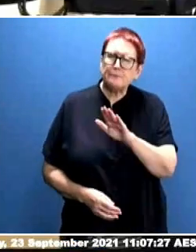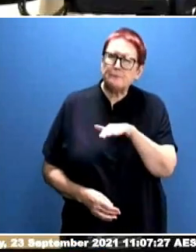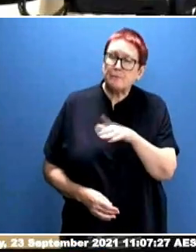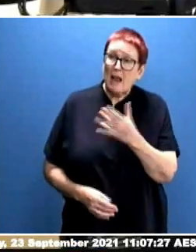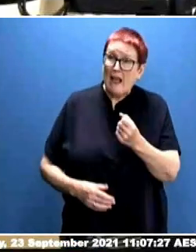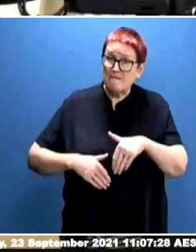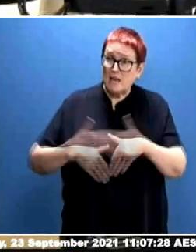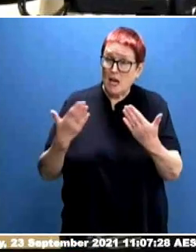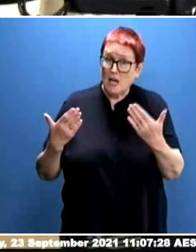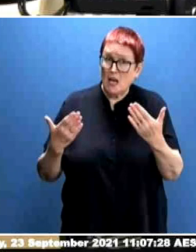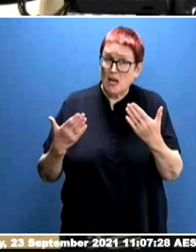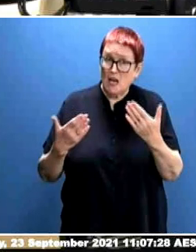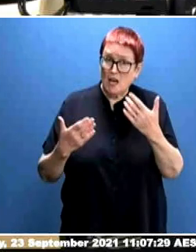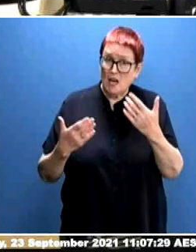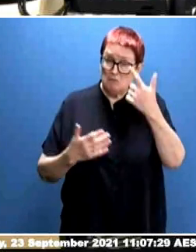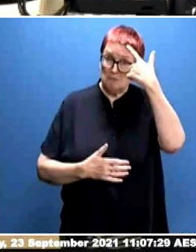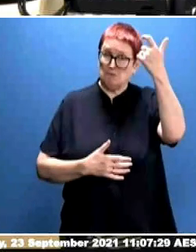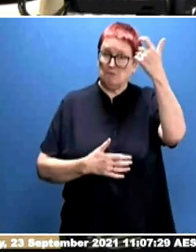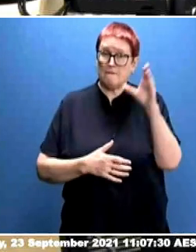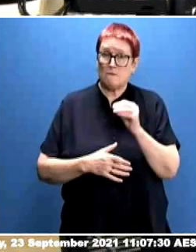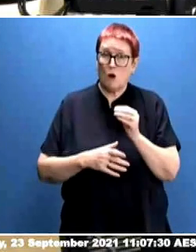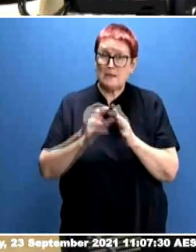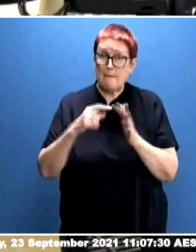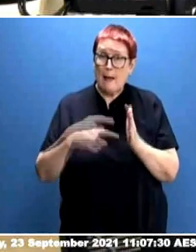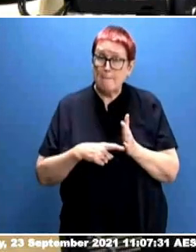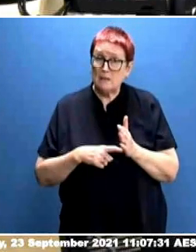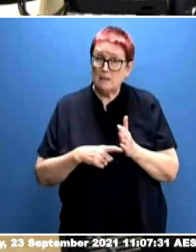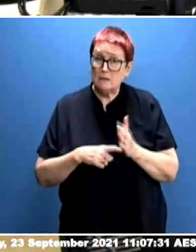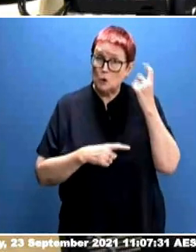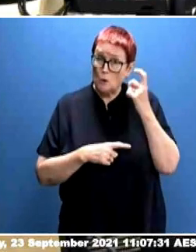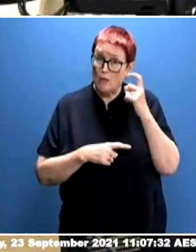for the Department to consider an extension of the period